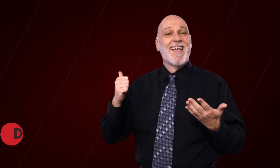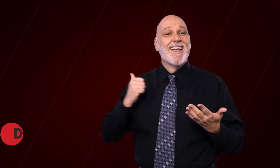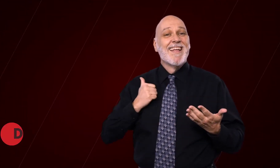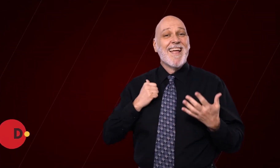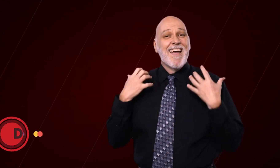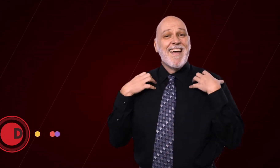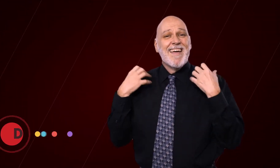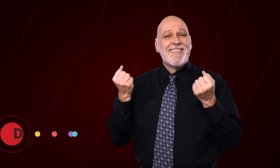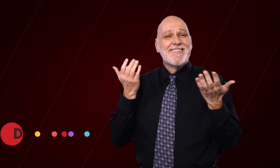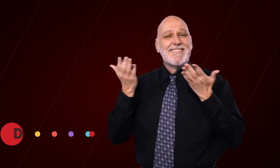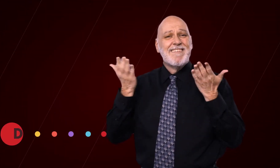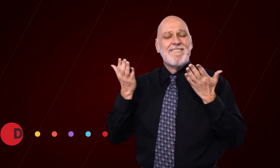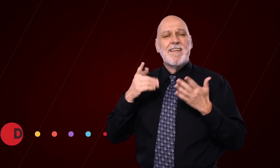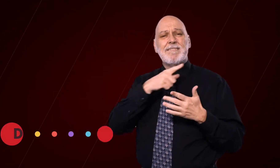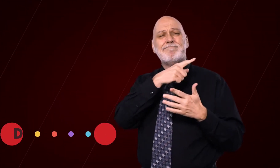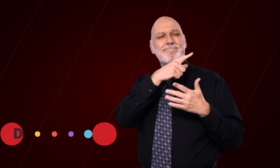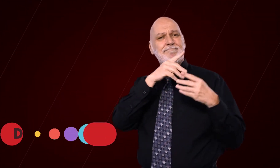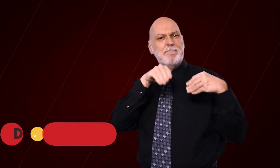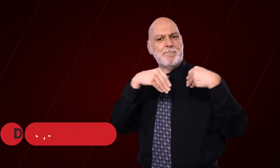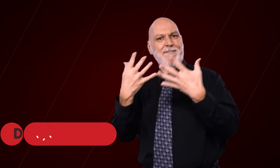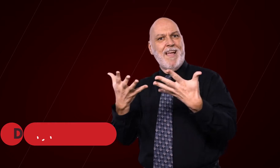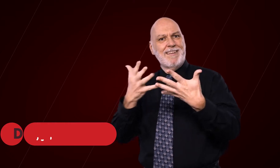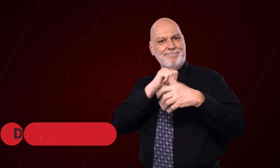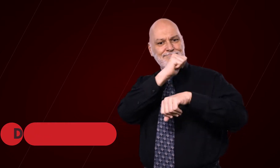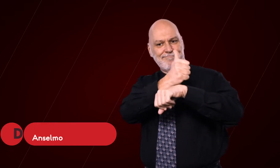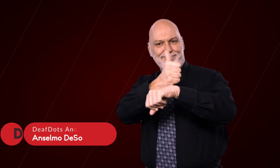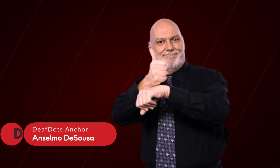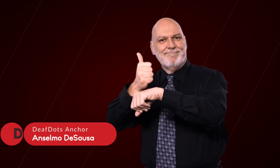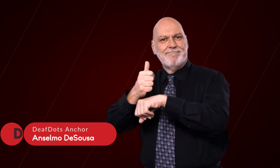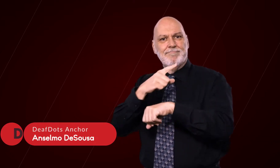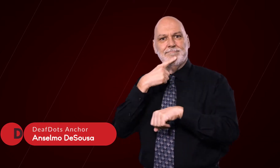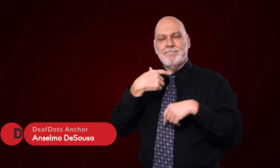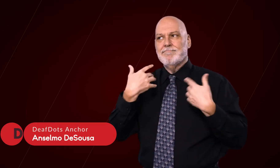[Anselmo]: A Canadian health service provider is setting a